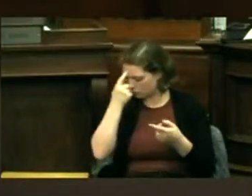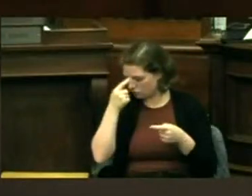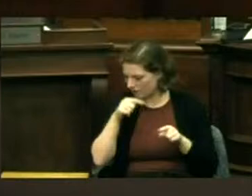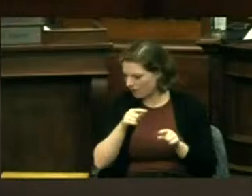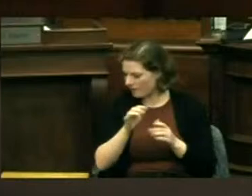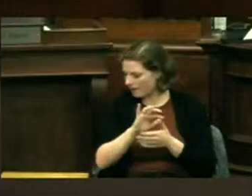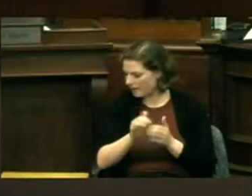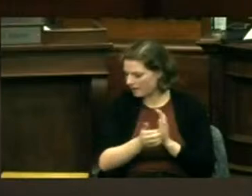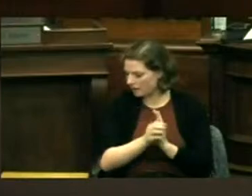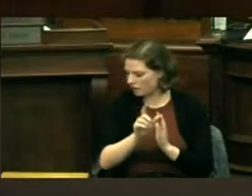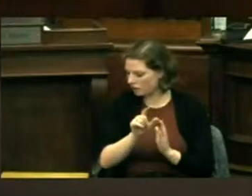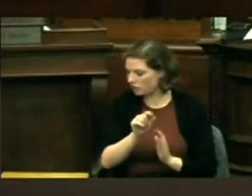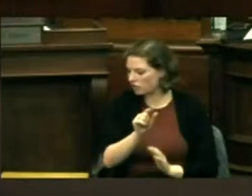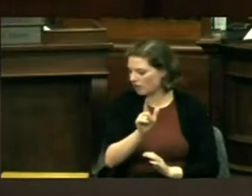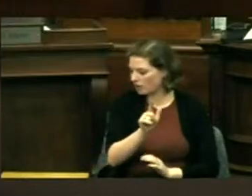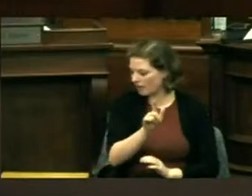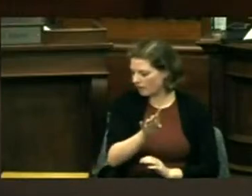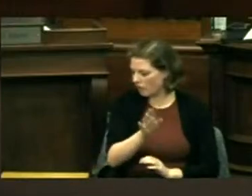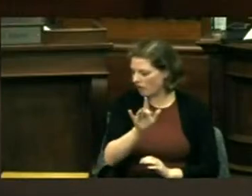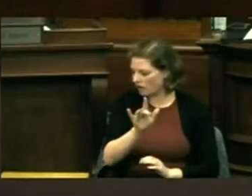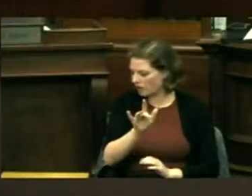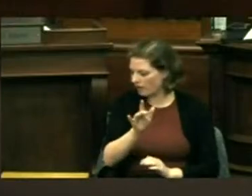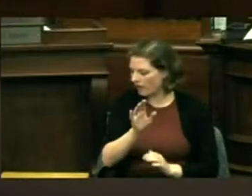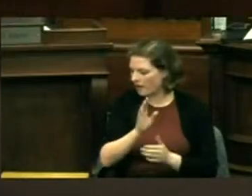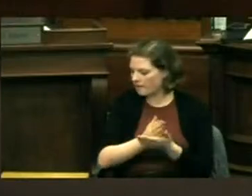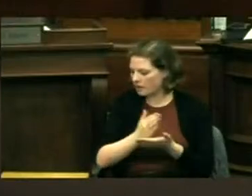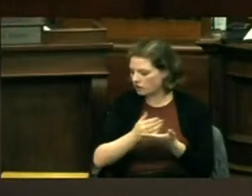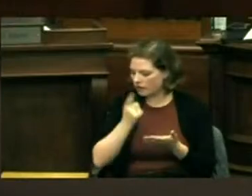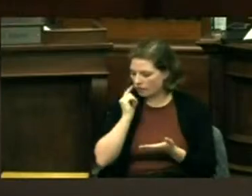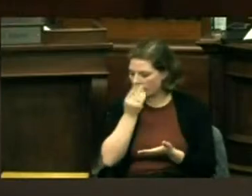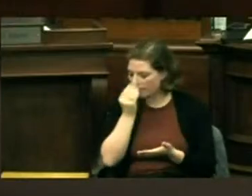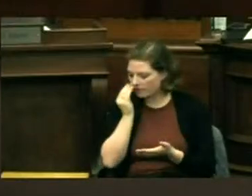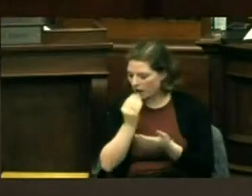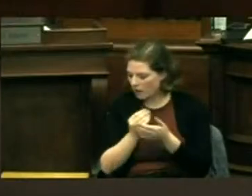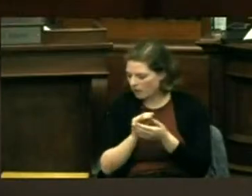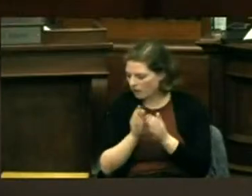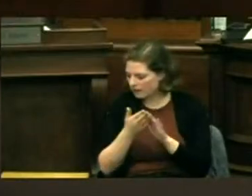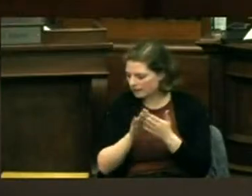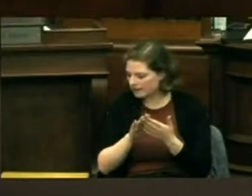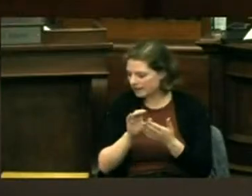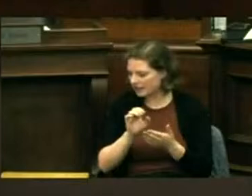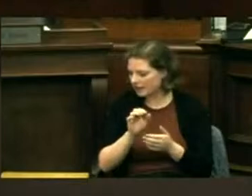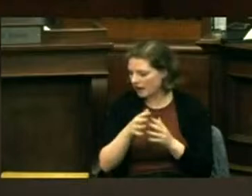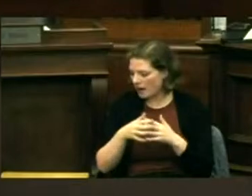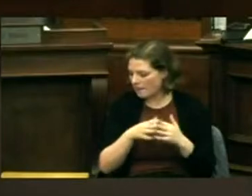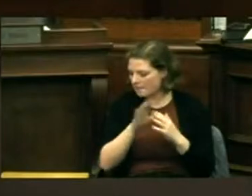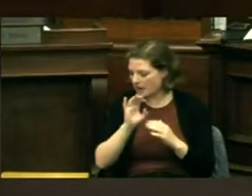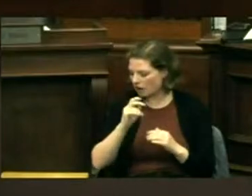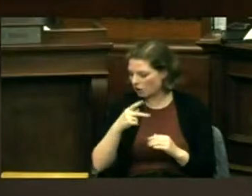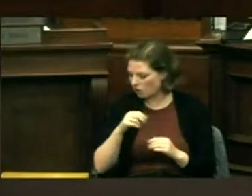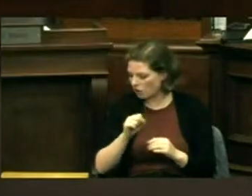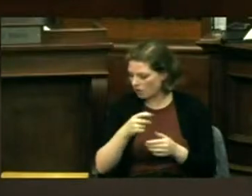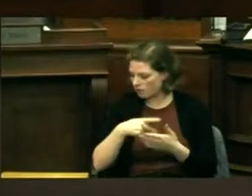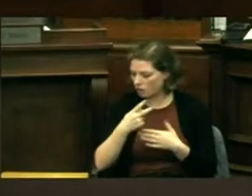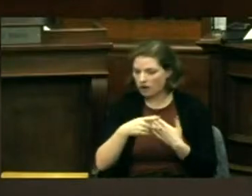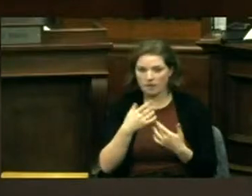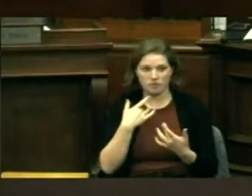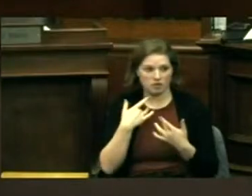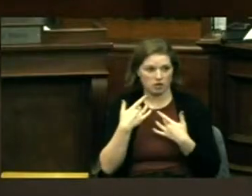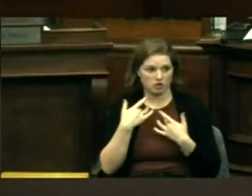Motion carries. Introductory number 434 authorizing the grant agreement and amending the 20